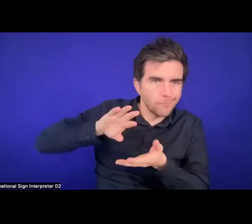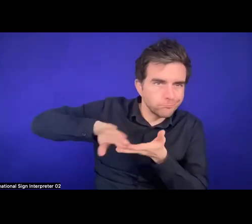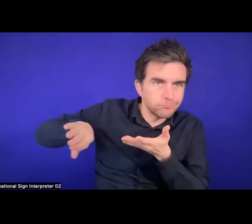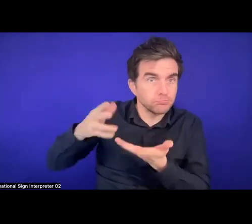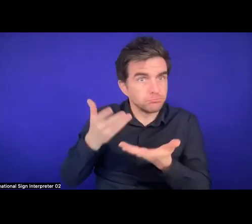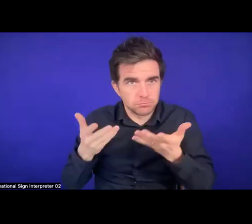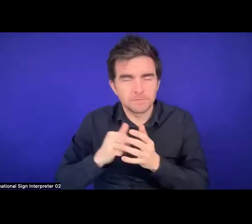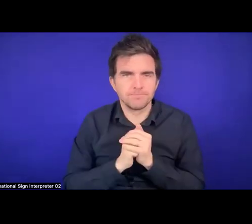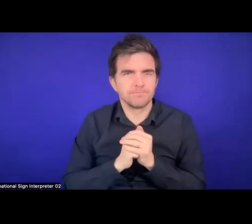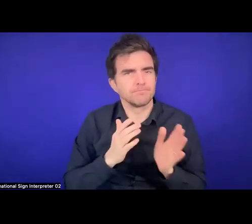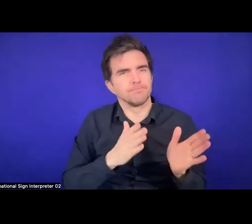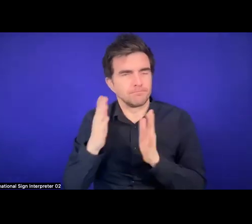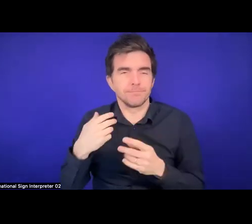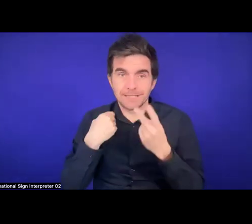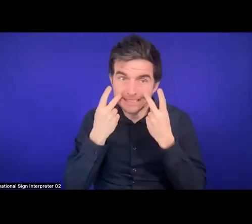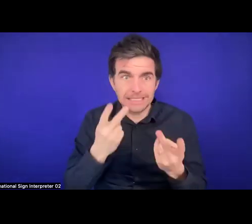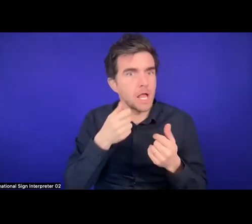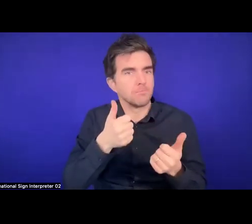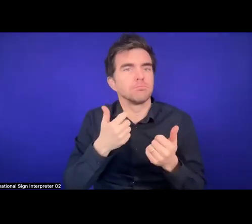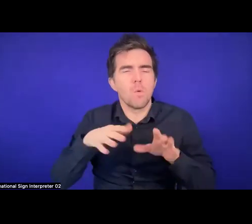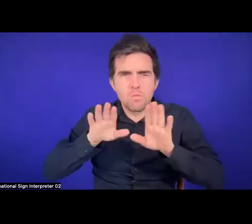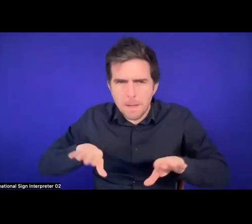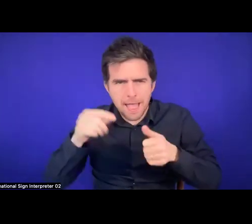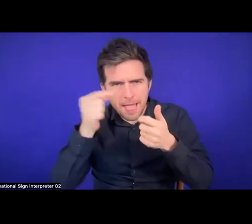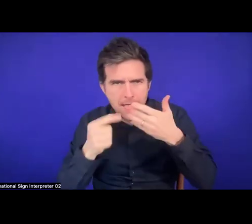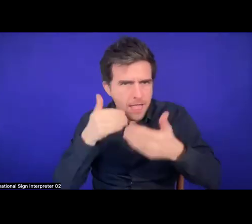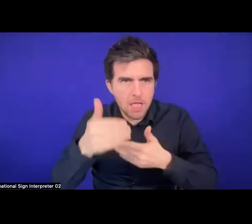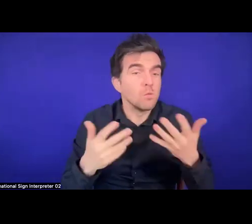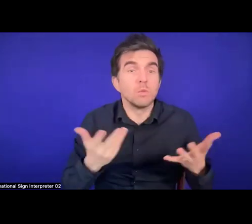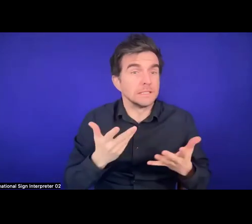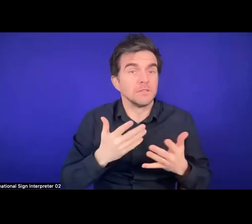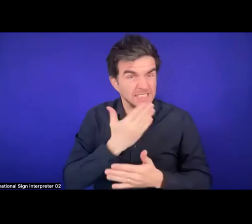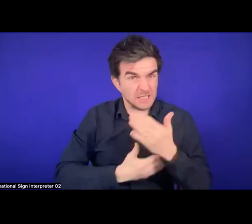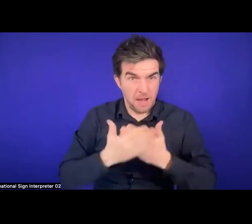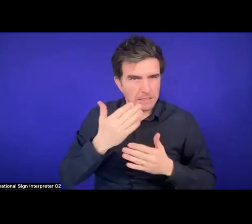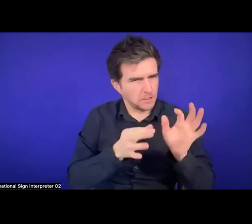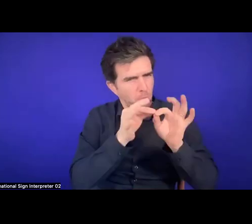measurement. I have worked for many, many years with disability measurement, with